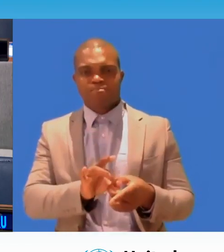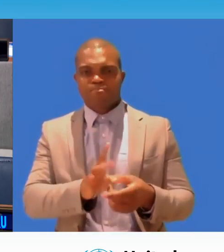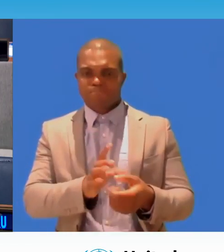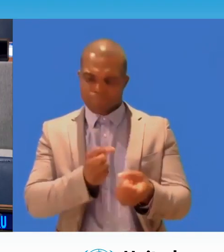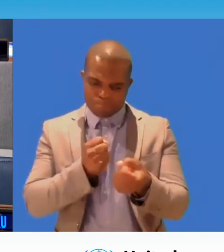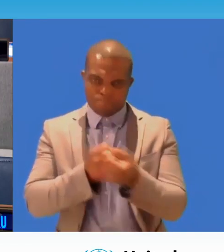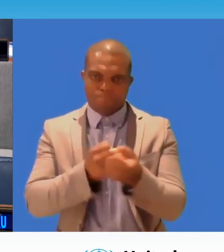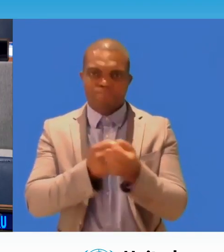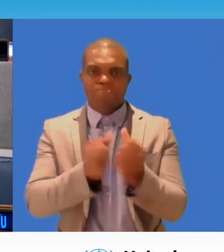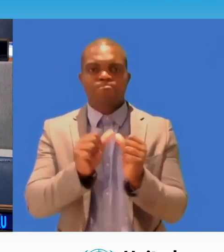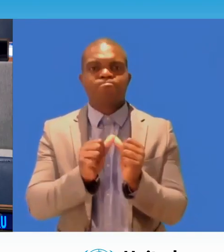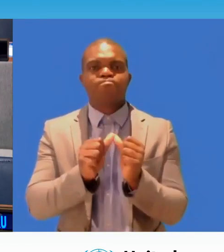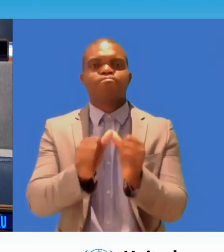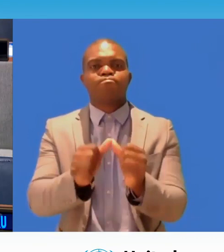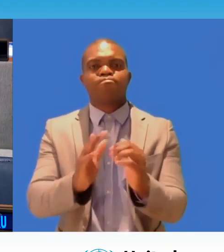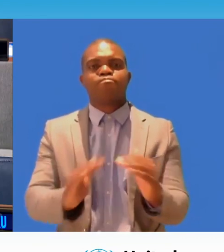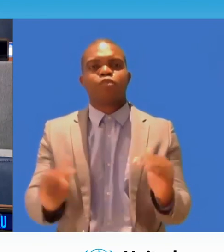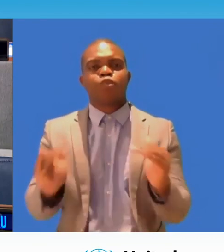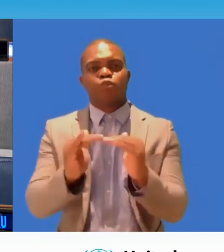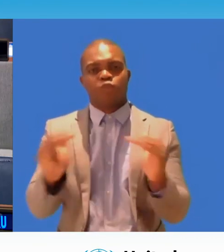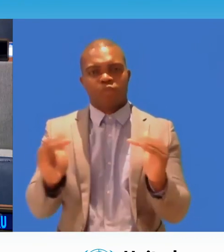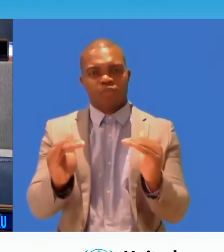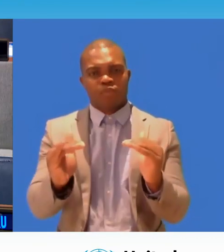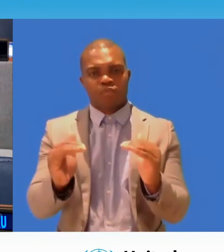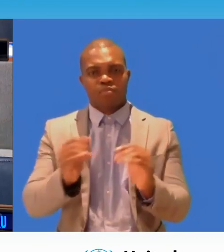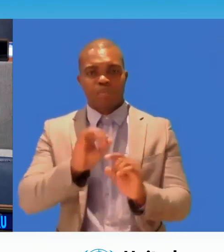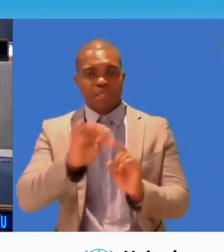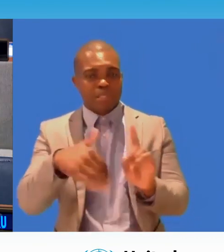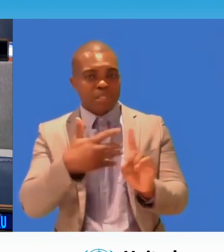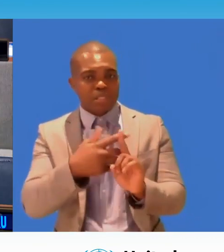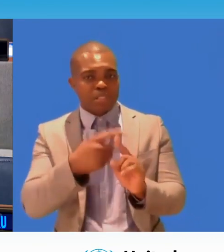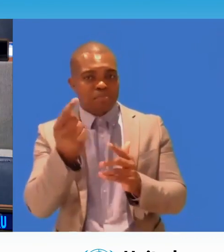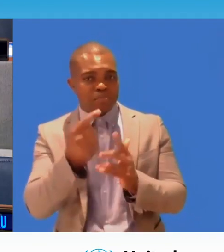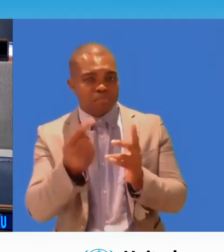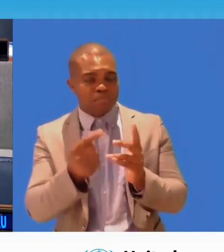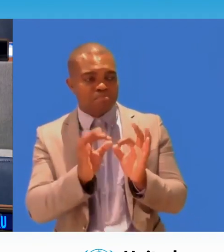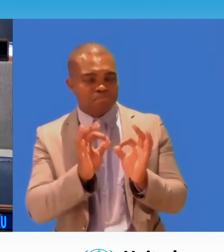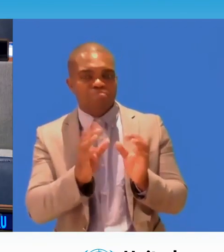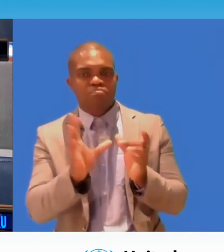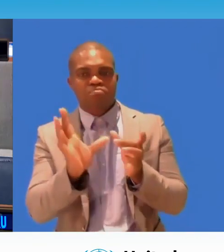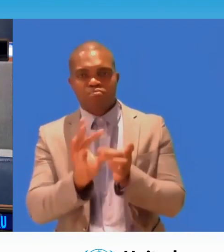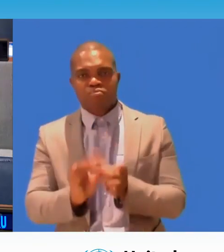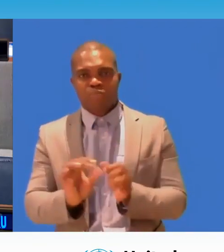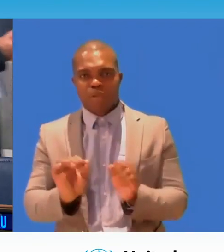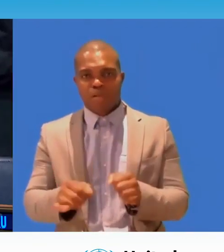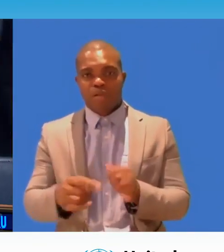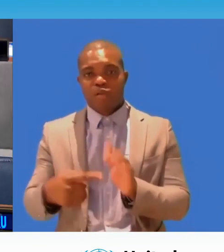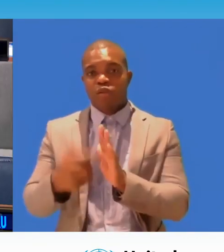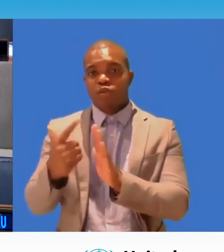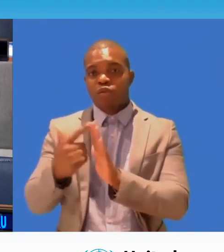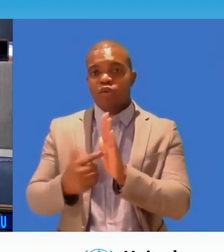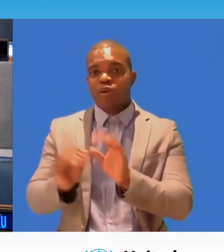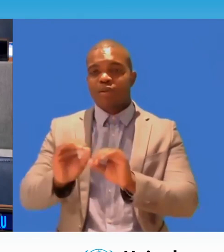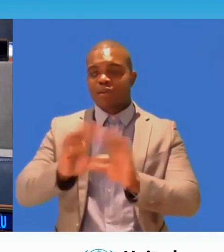the constitution of Nepal has ensured the right of every person to leave with dignity the right